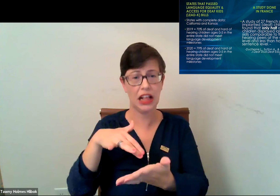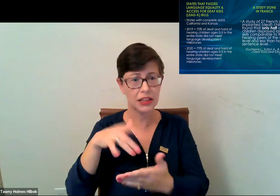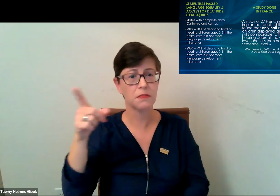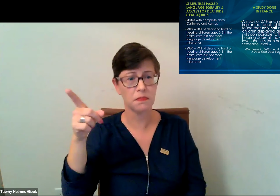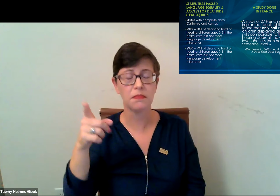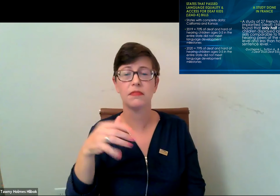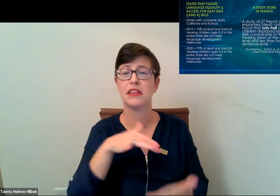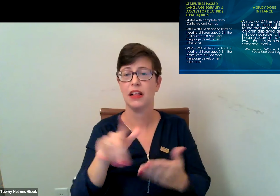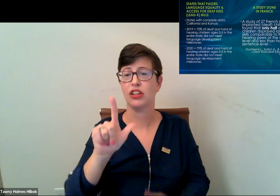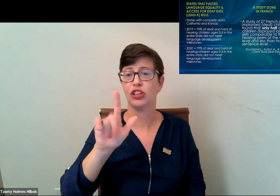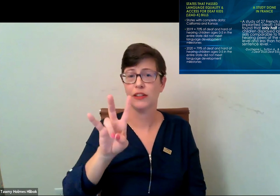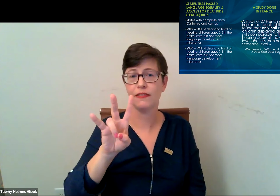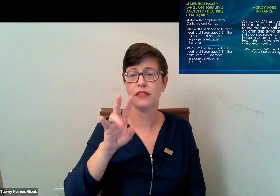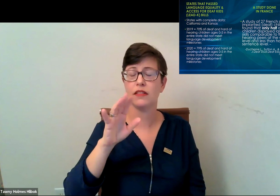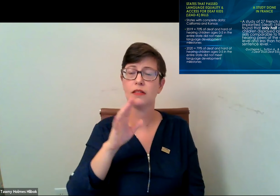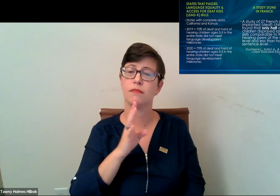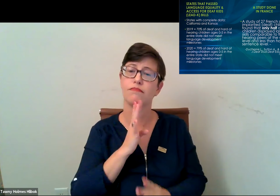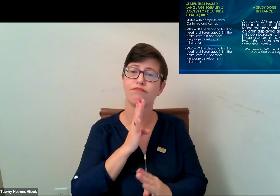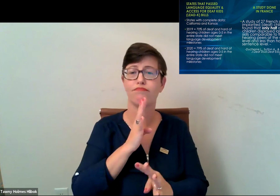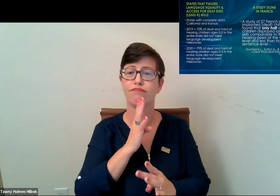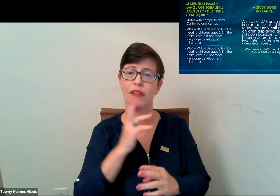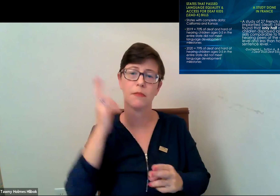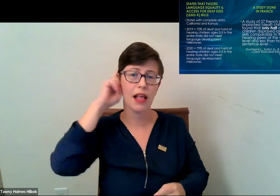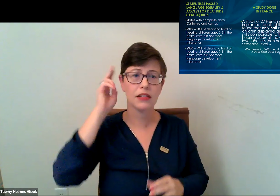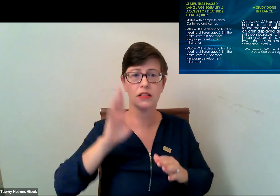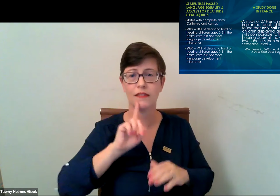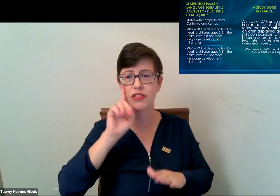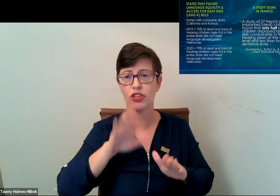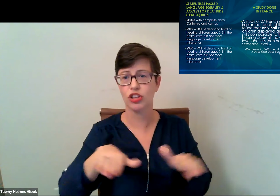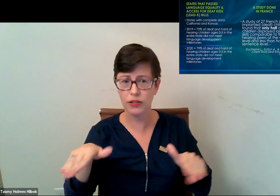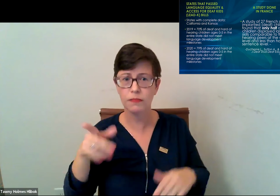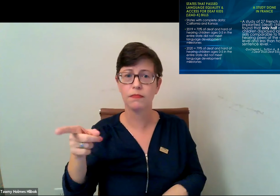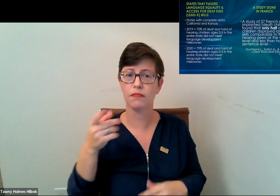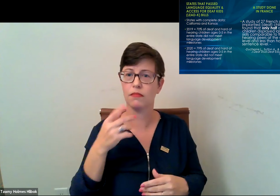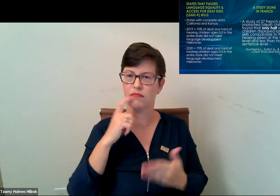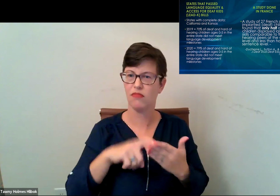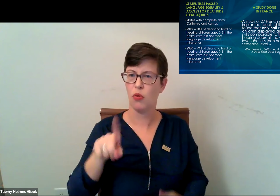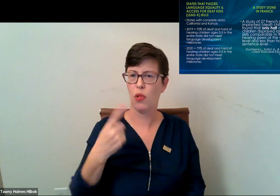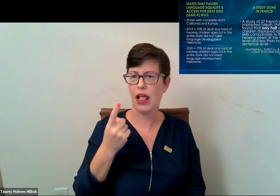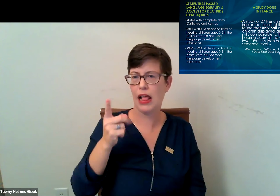There was also a study in France, interestingly enough, that looked at 27 French speaking deaf